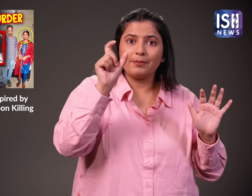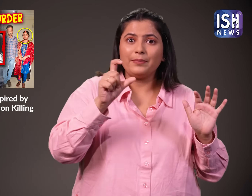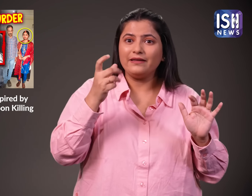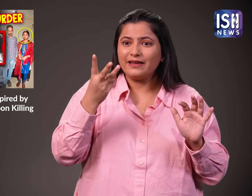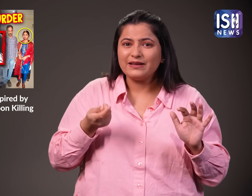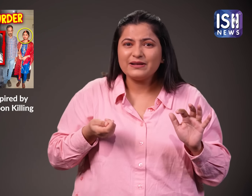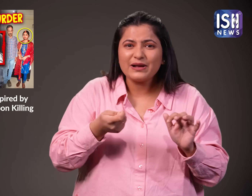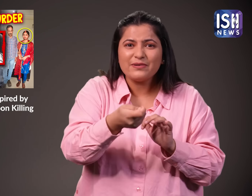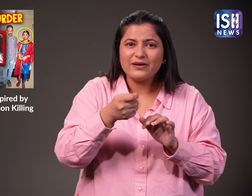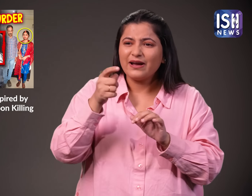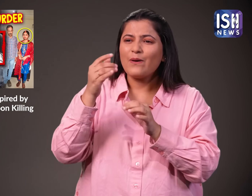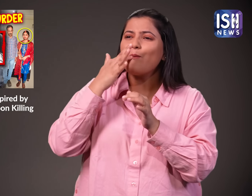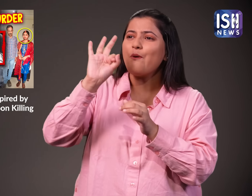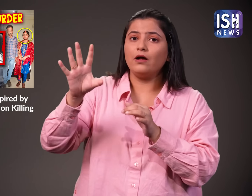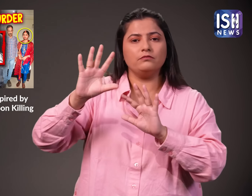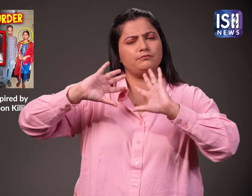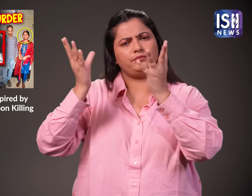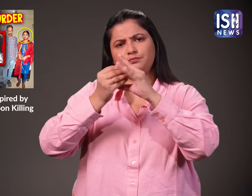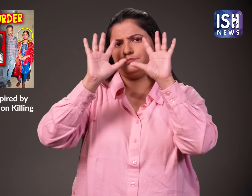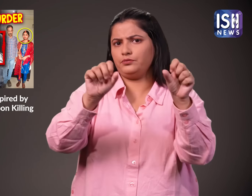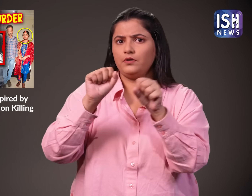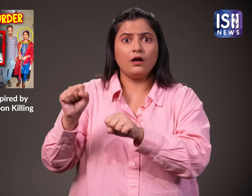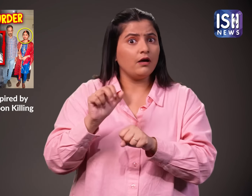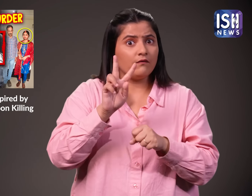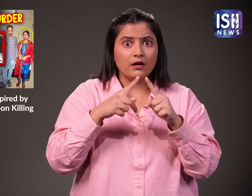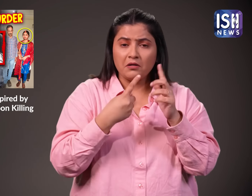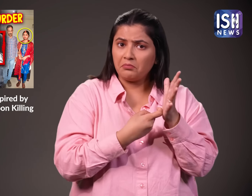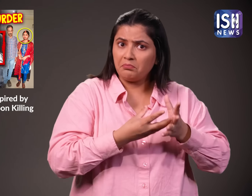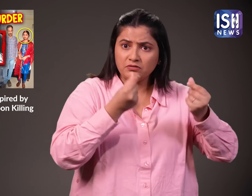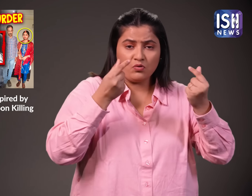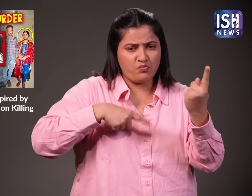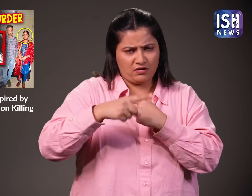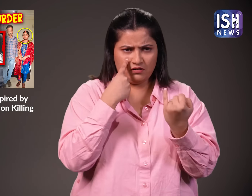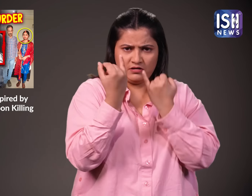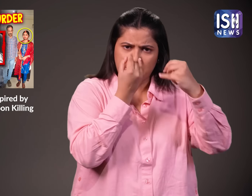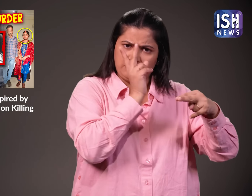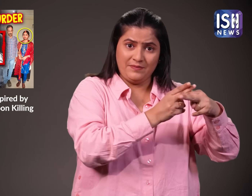The 3 hired contract killers have been arrested. Search for VT Rao is underway.